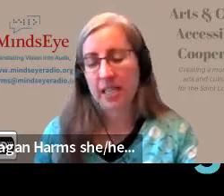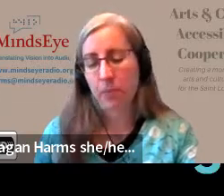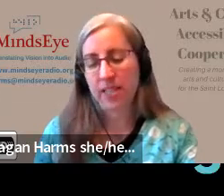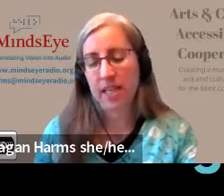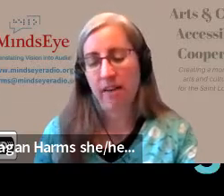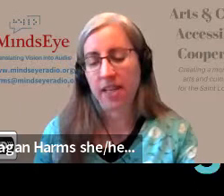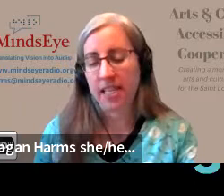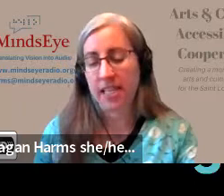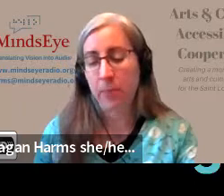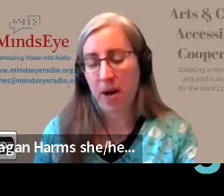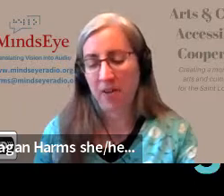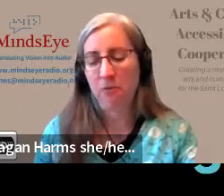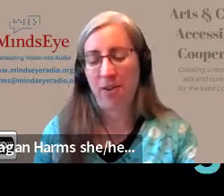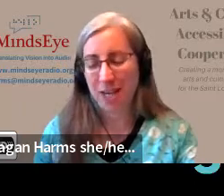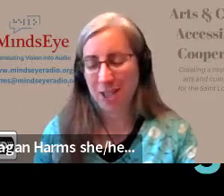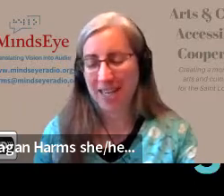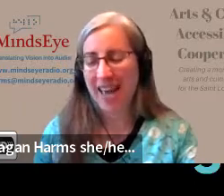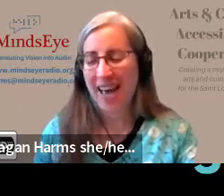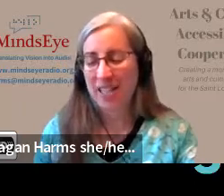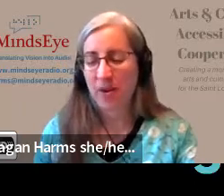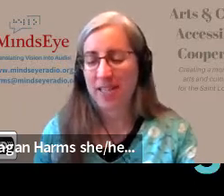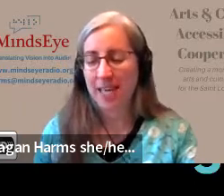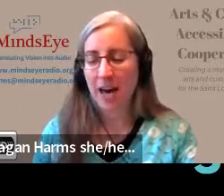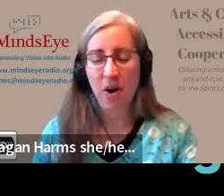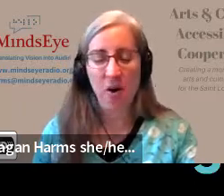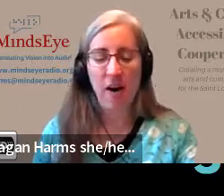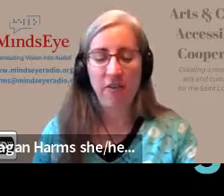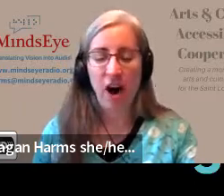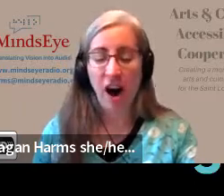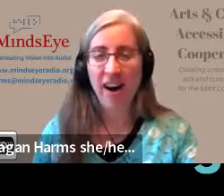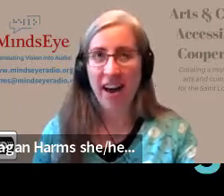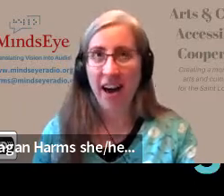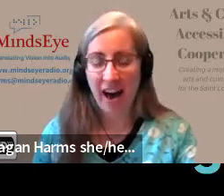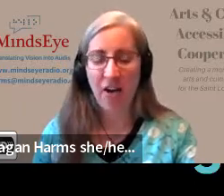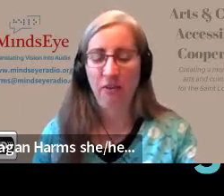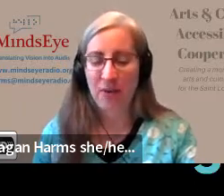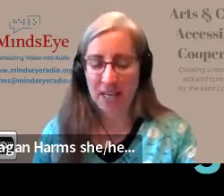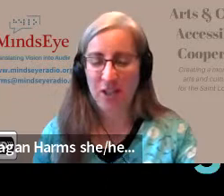the president of the dented puck foundation and hawkeye guy foundation,